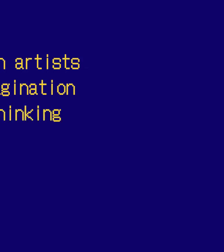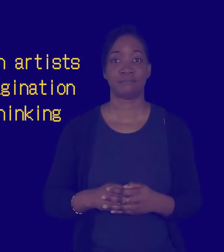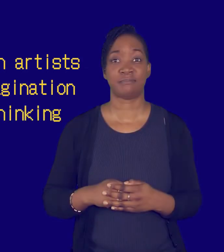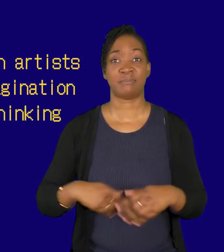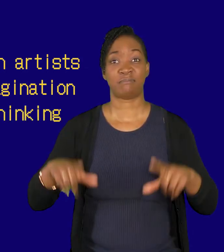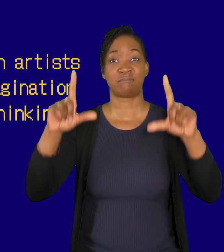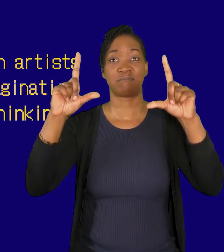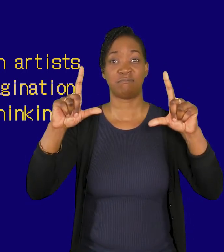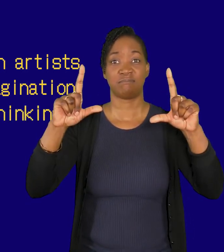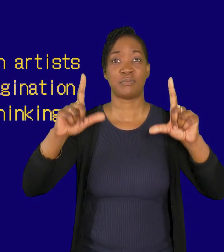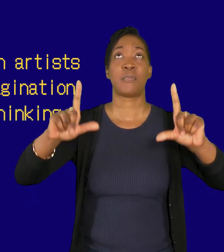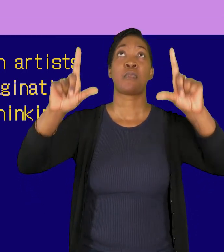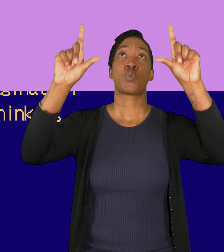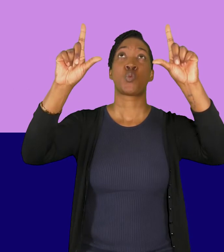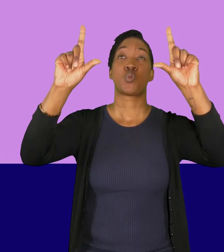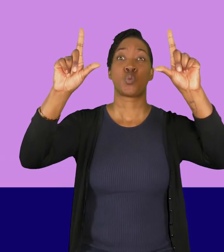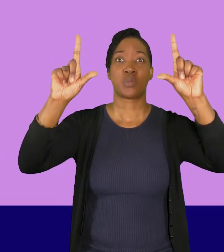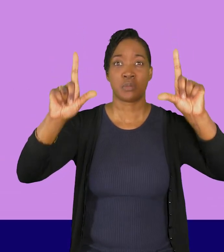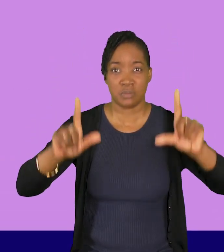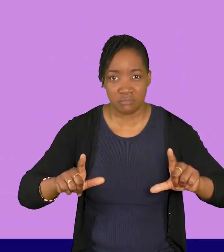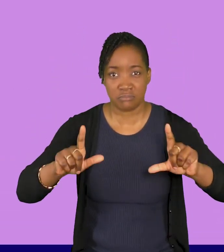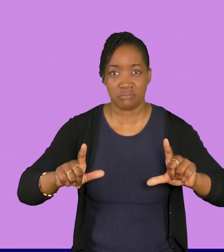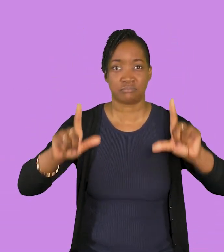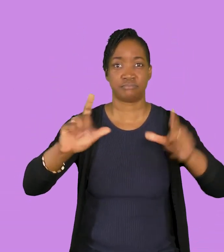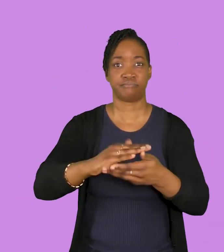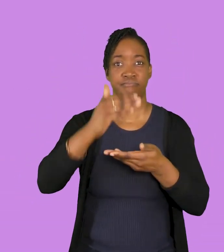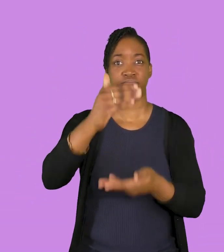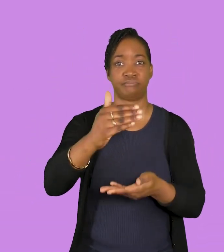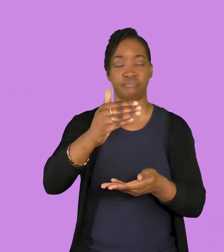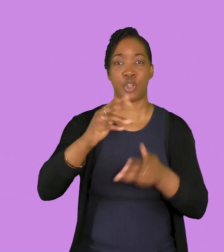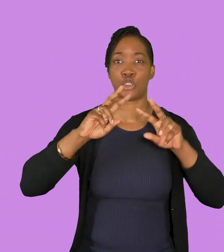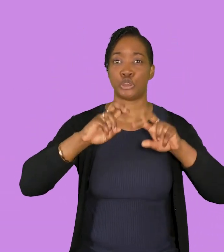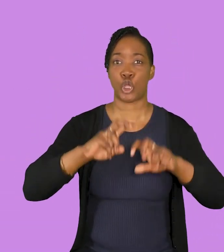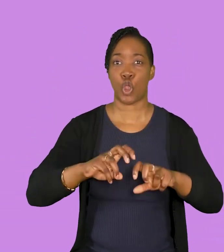This frame pivots north to south, resting on a Mozilla search for “chiropodist”.